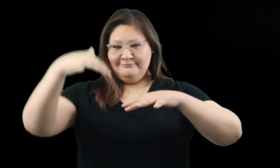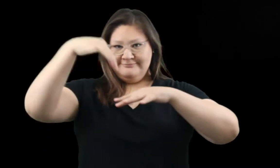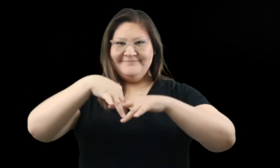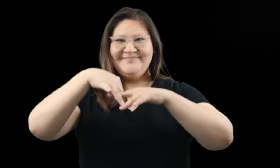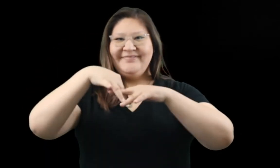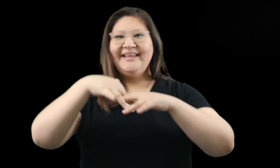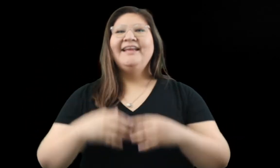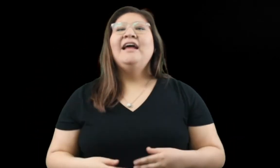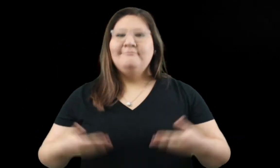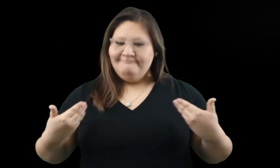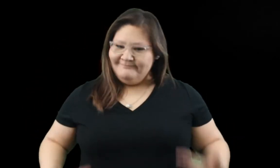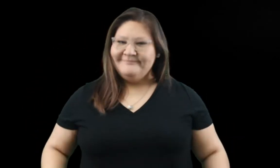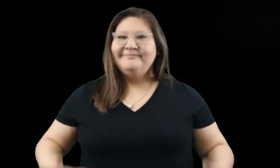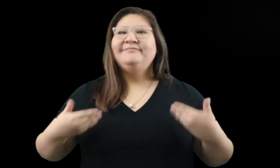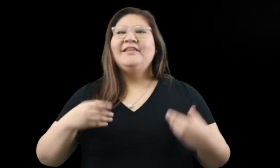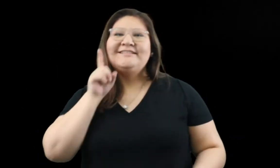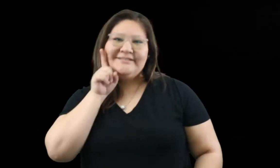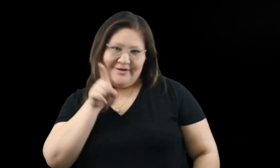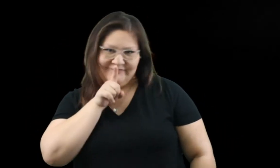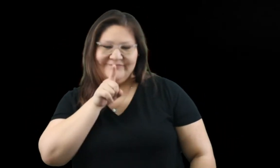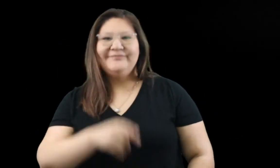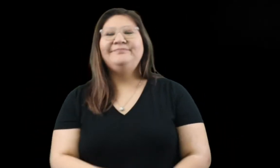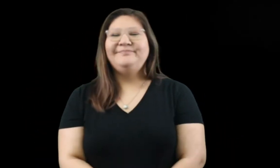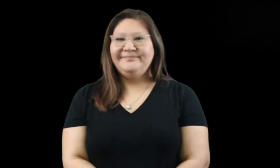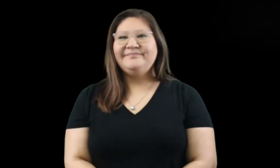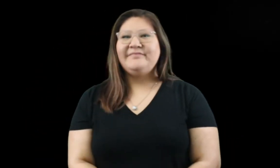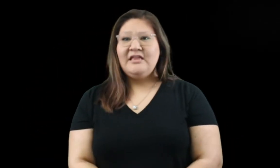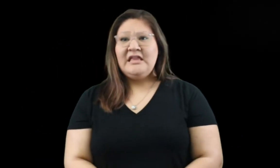I am indigenous and I am deaf.